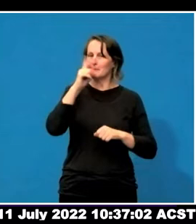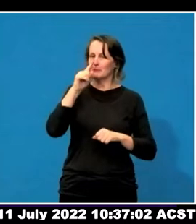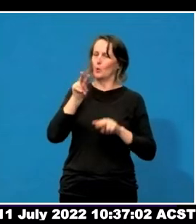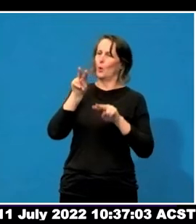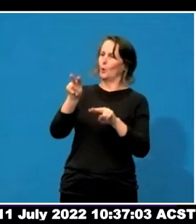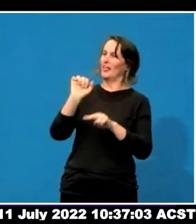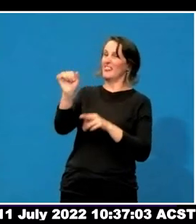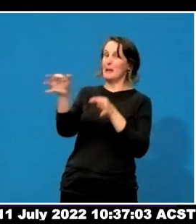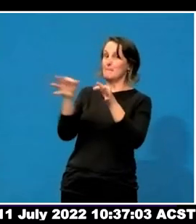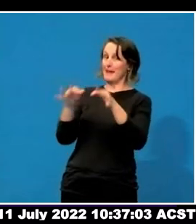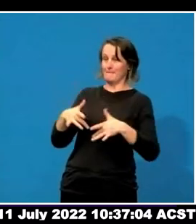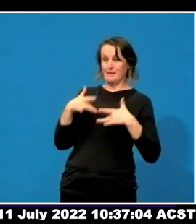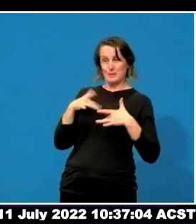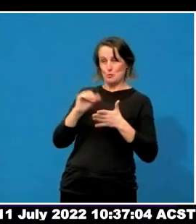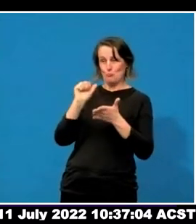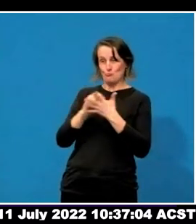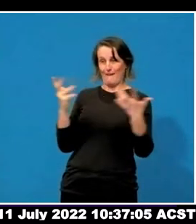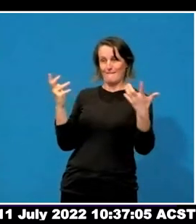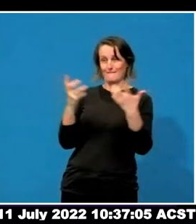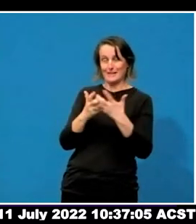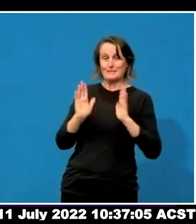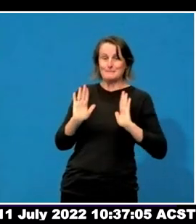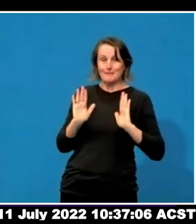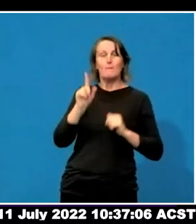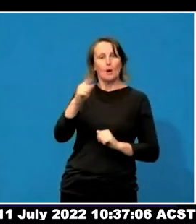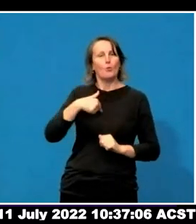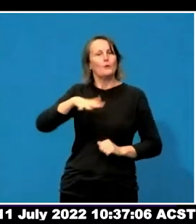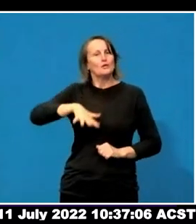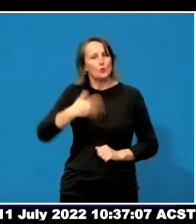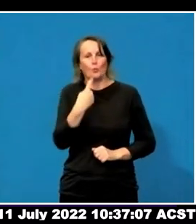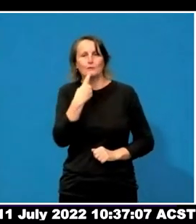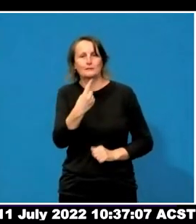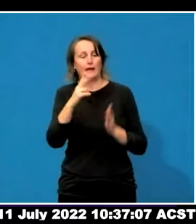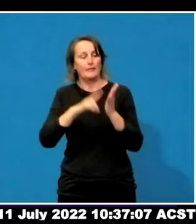programs, but we do not approach the evidence of this hearing on the assumption